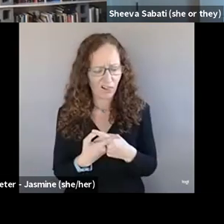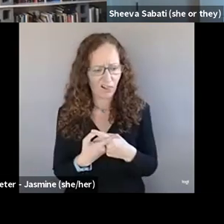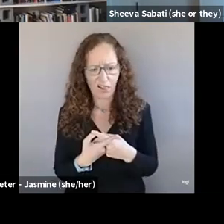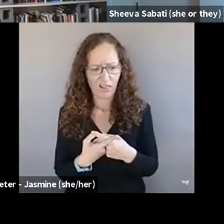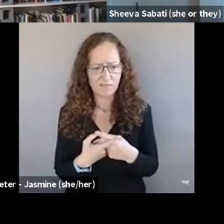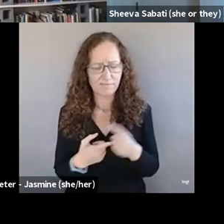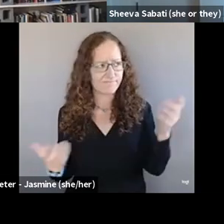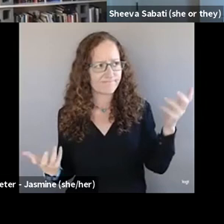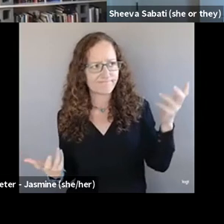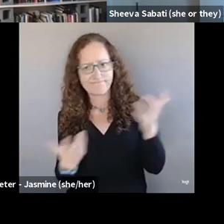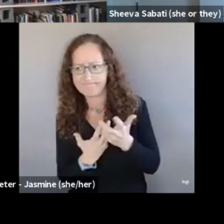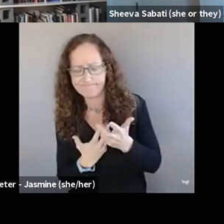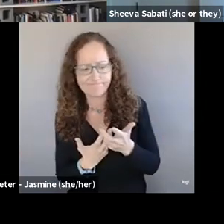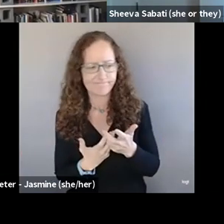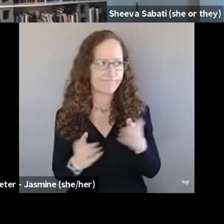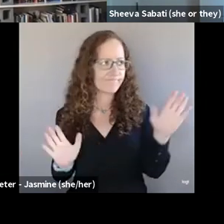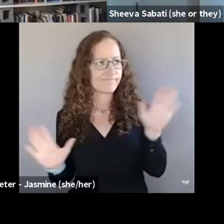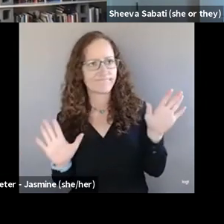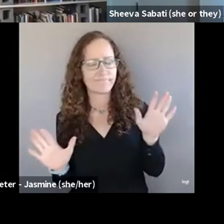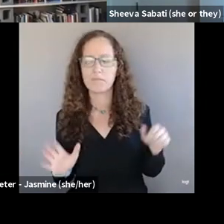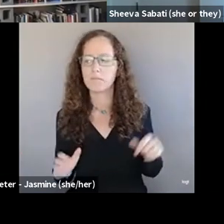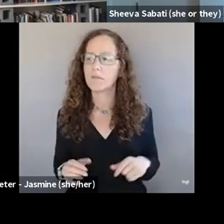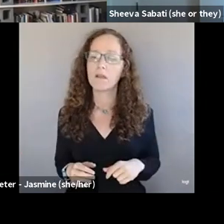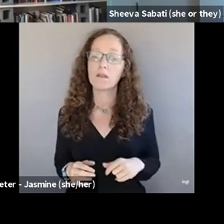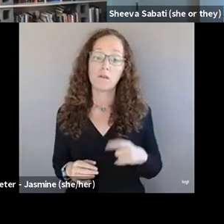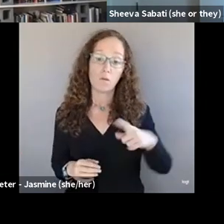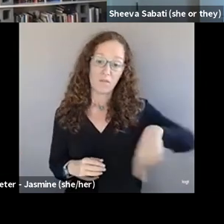education, do something with that in commencer ability,